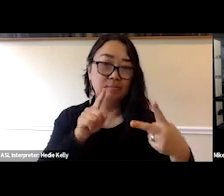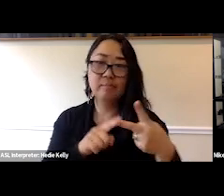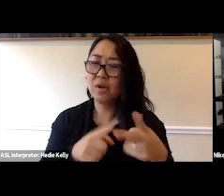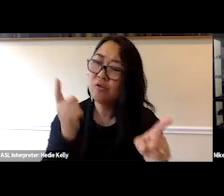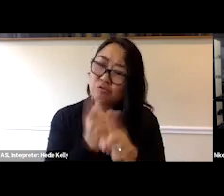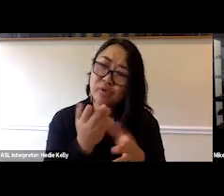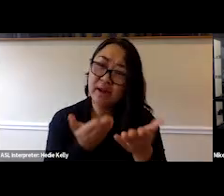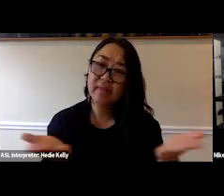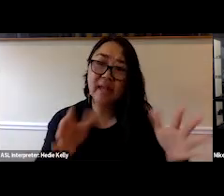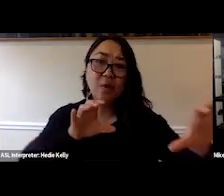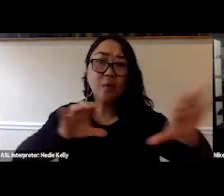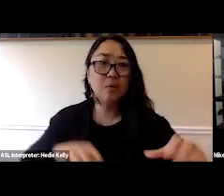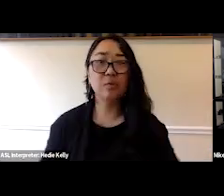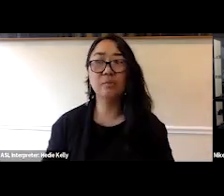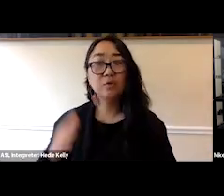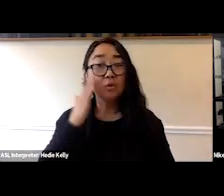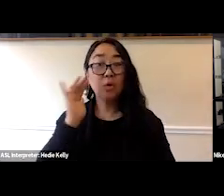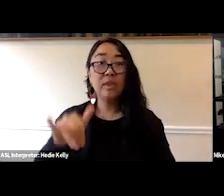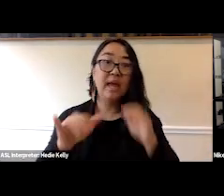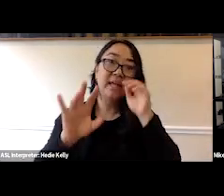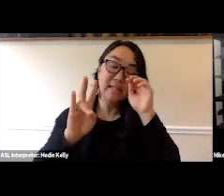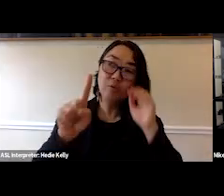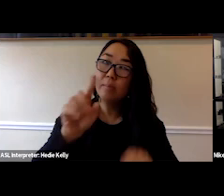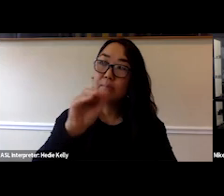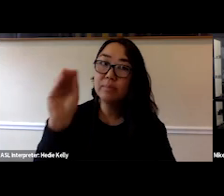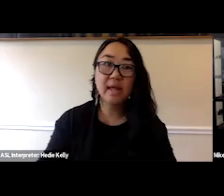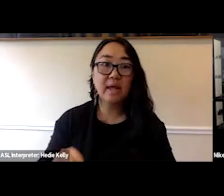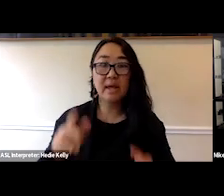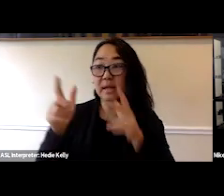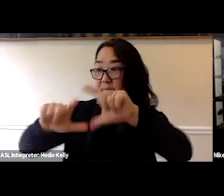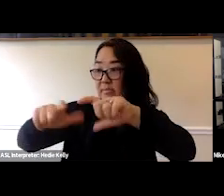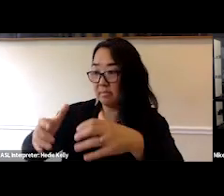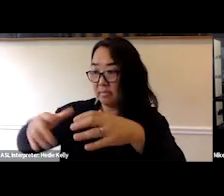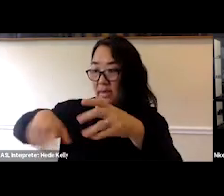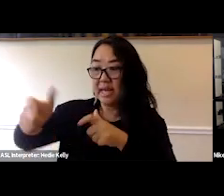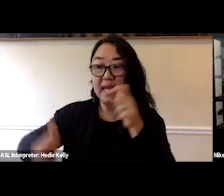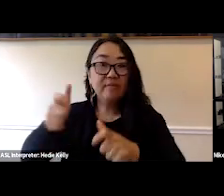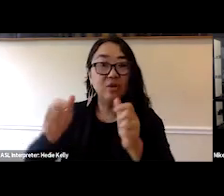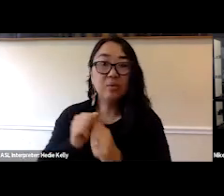71% of individuals with disabilities will abandon a website that's difficult to use.